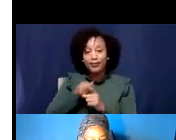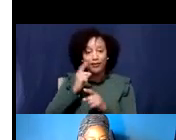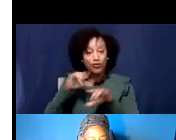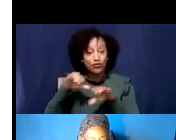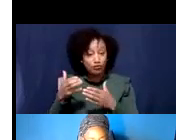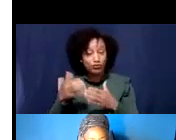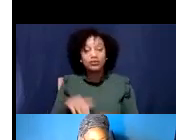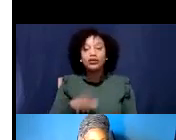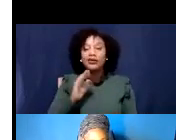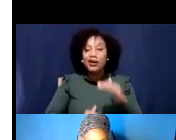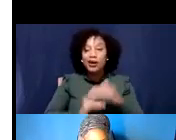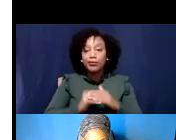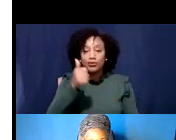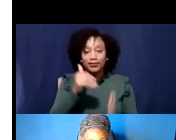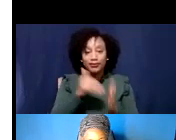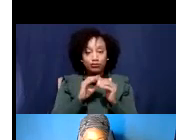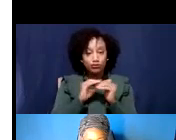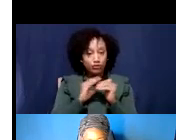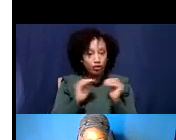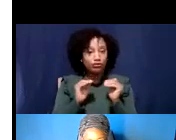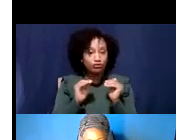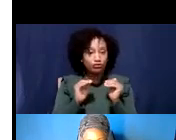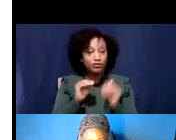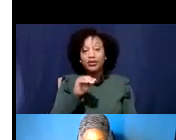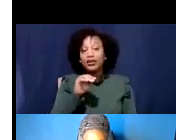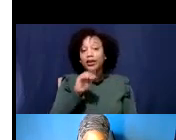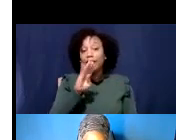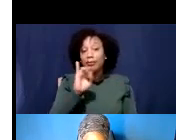which is up to $10,000 to BIPOC, Disability,